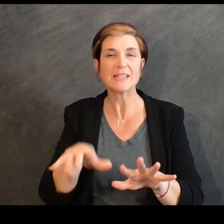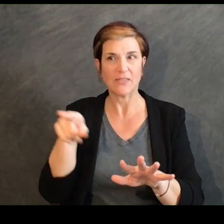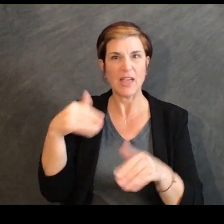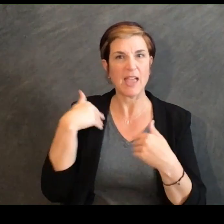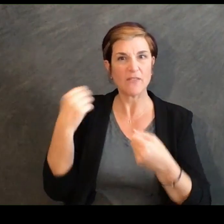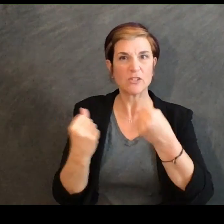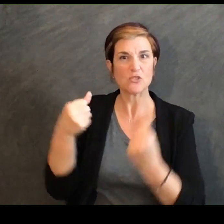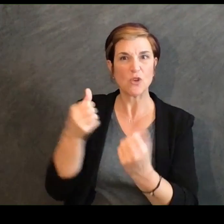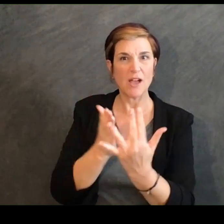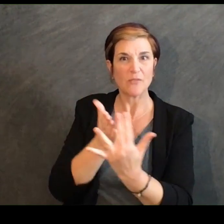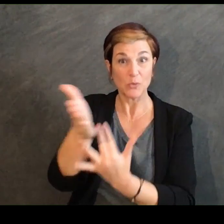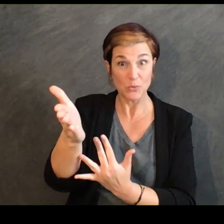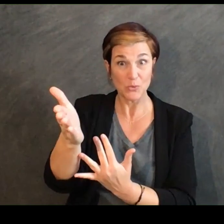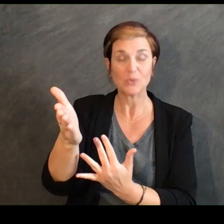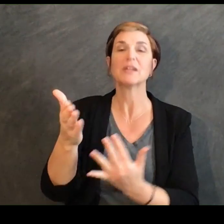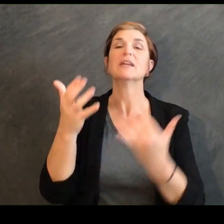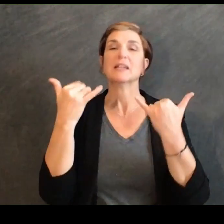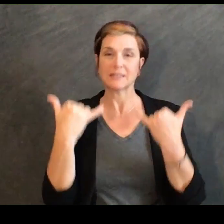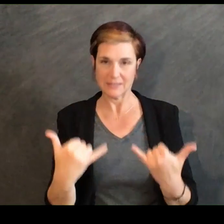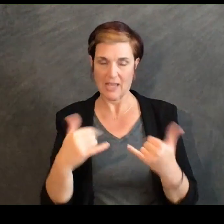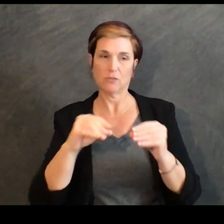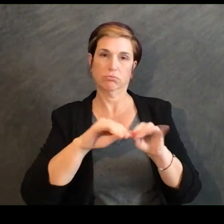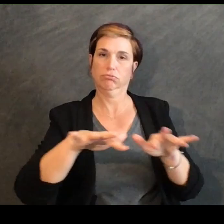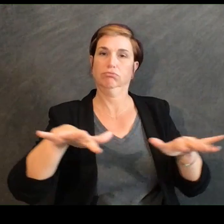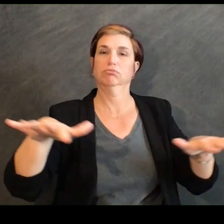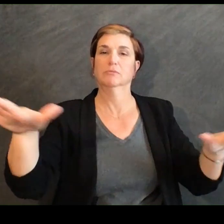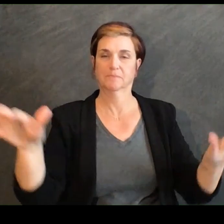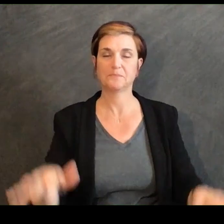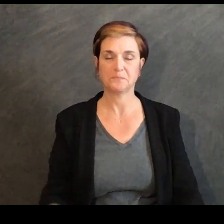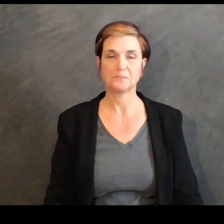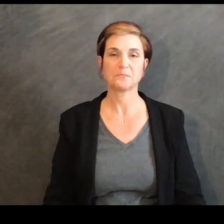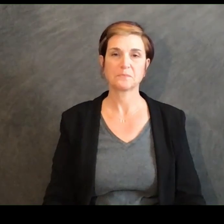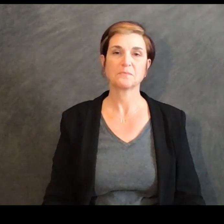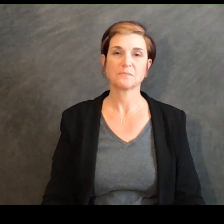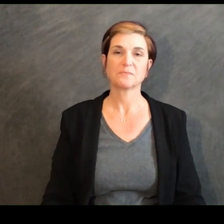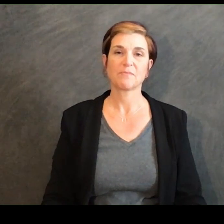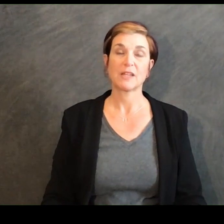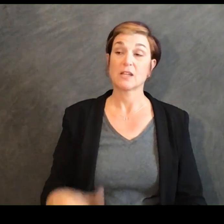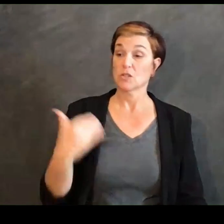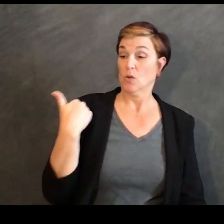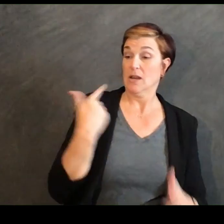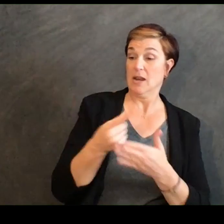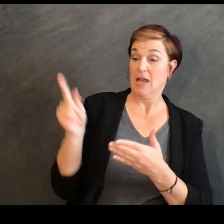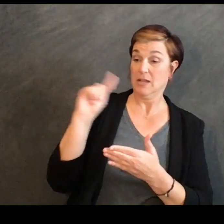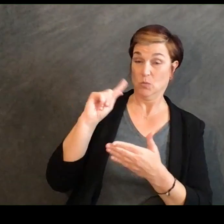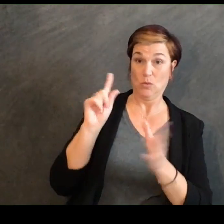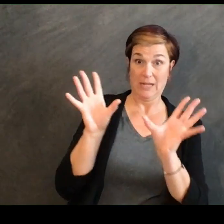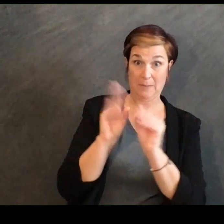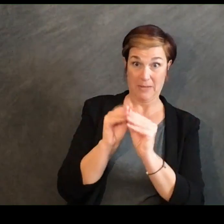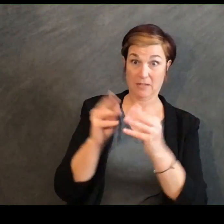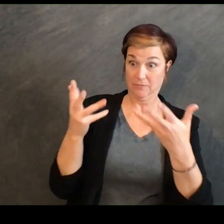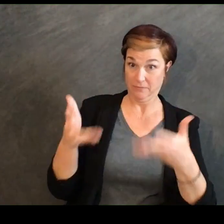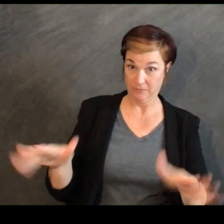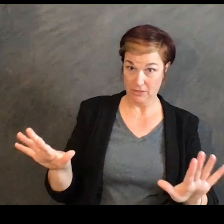made available through these high-throughput options following the meeting last week major commercial laboratory equipment and diagnostic